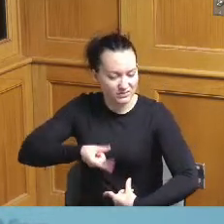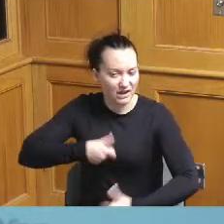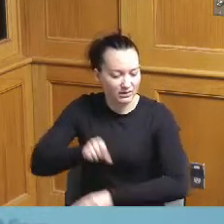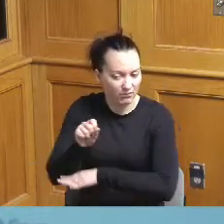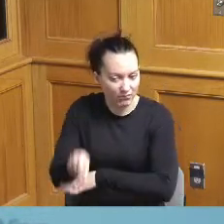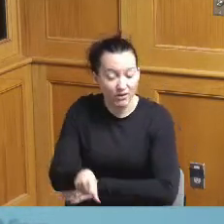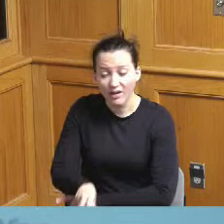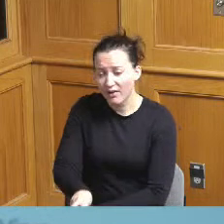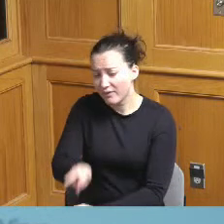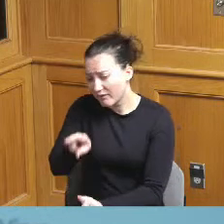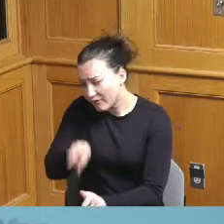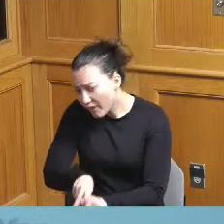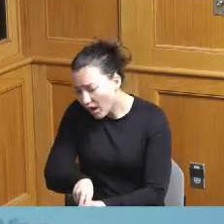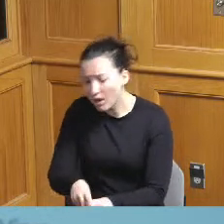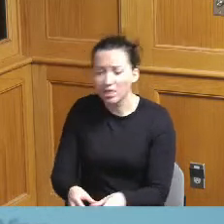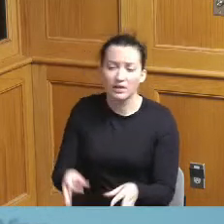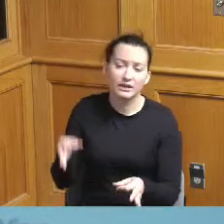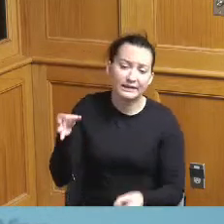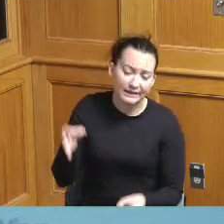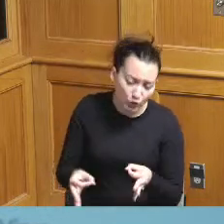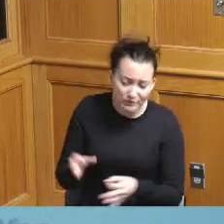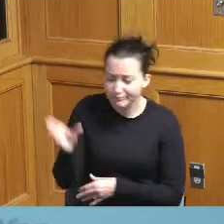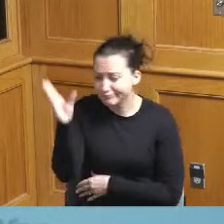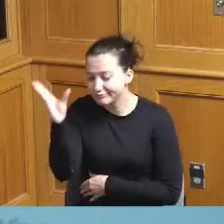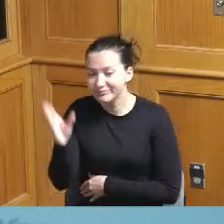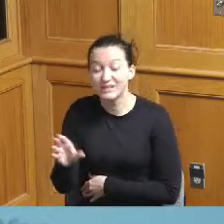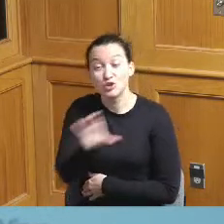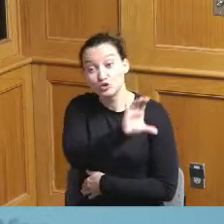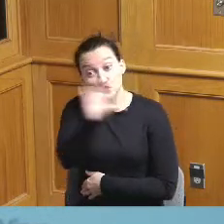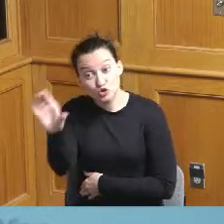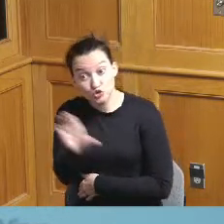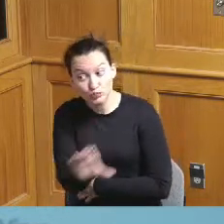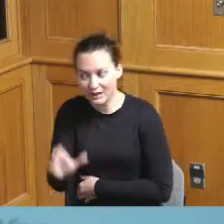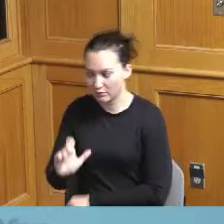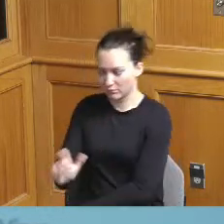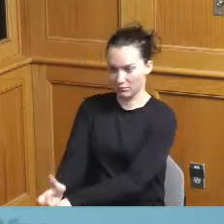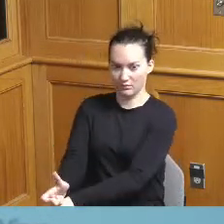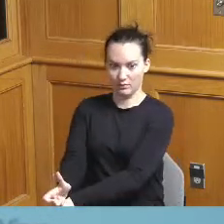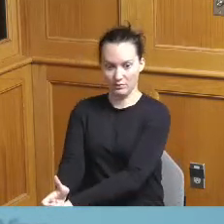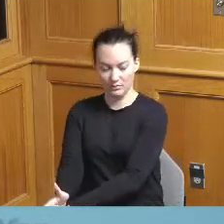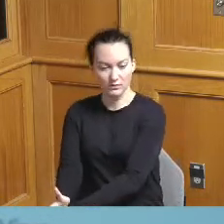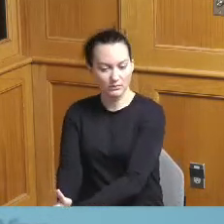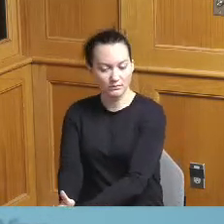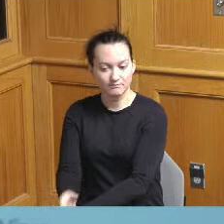regarding filing and hearings specifically Zoom hearings had to be created we expanded our